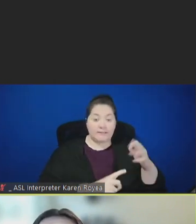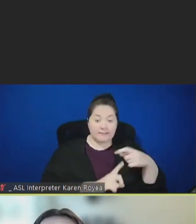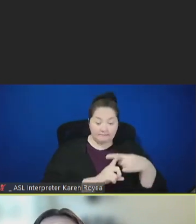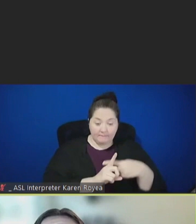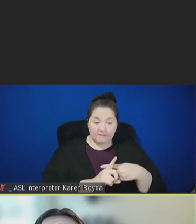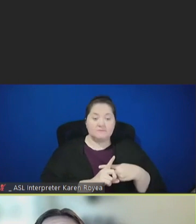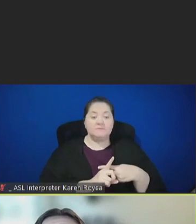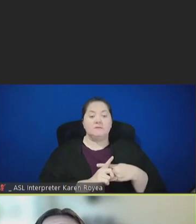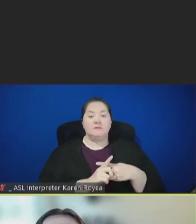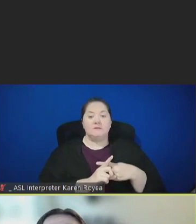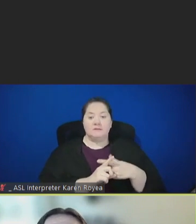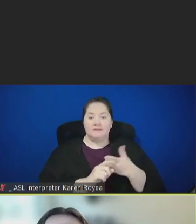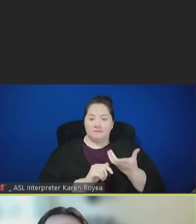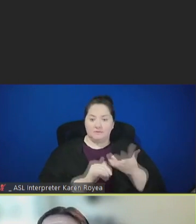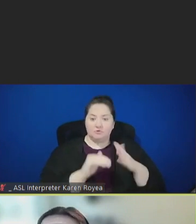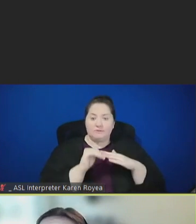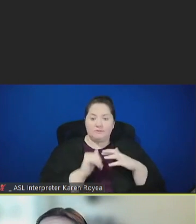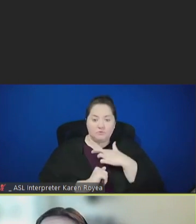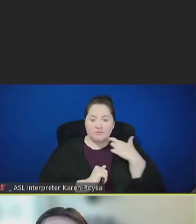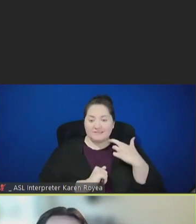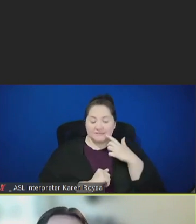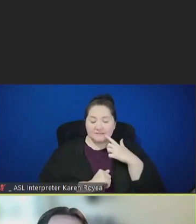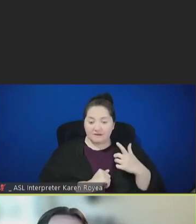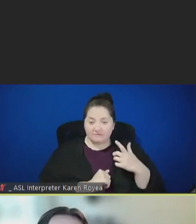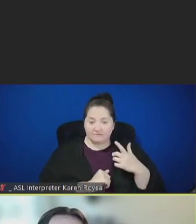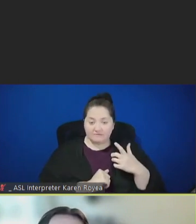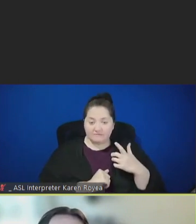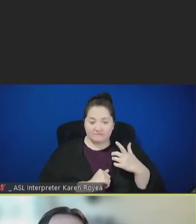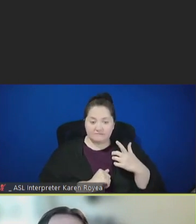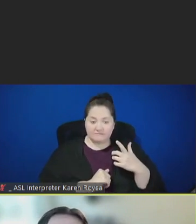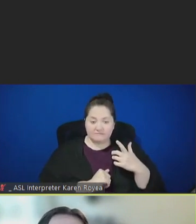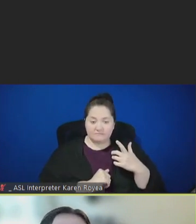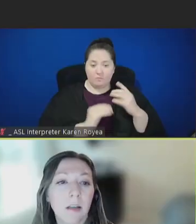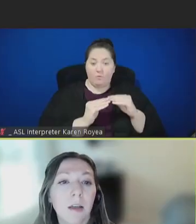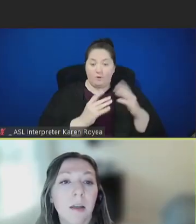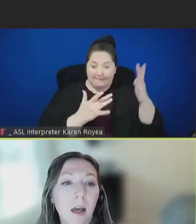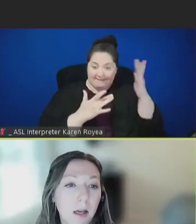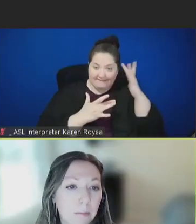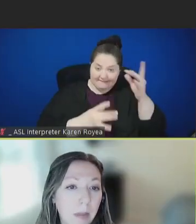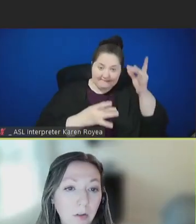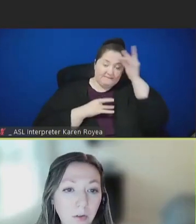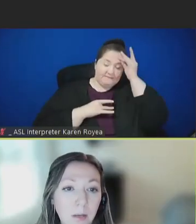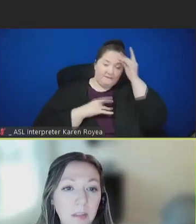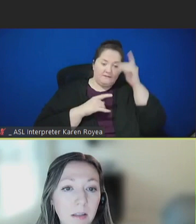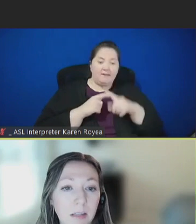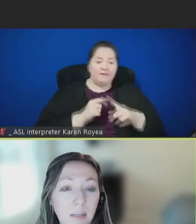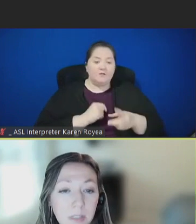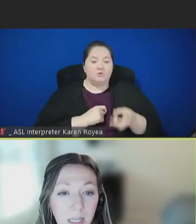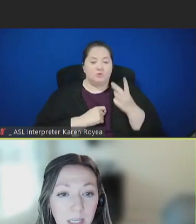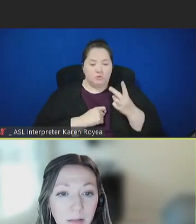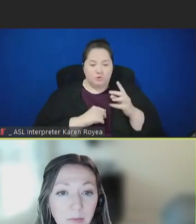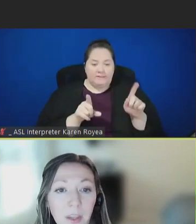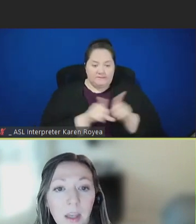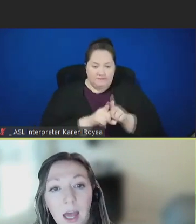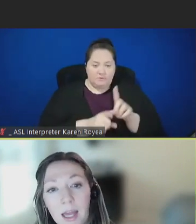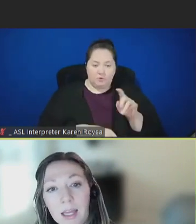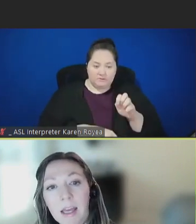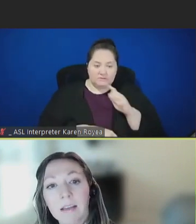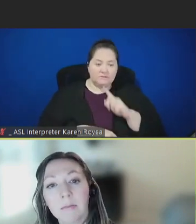RSV disease, receive two identical doses of 100 micrograms on the same day. IAS may